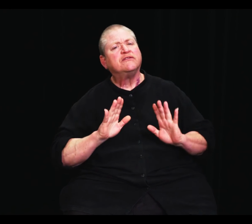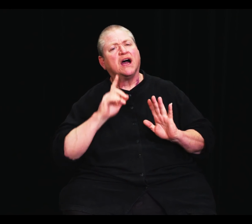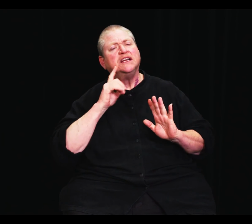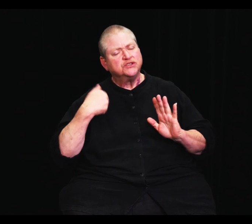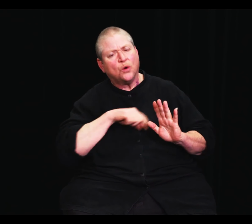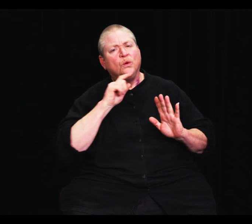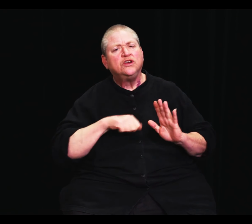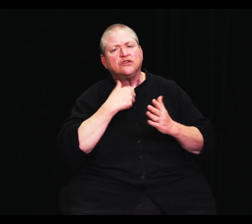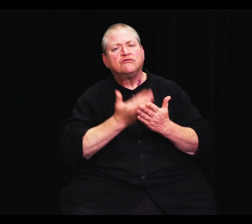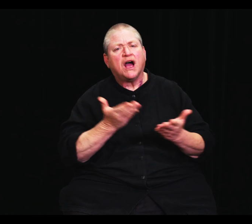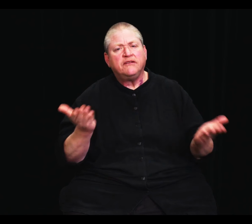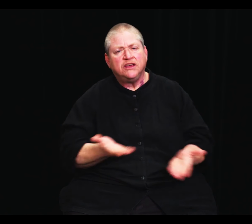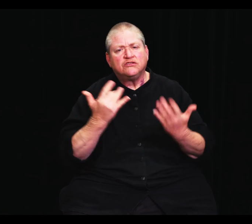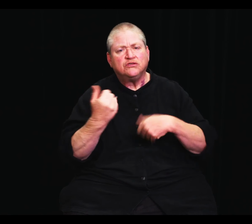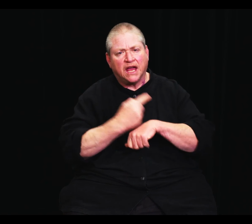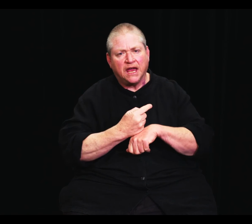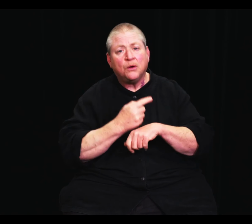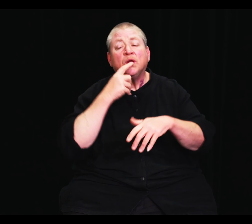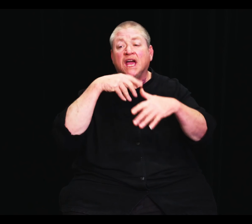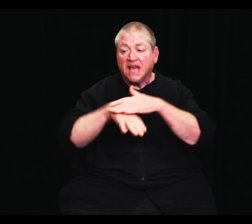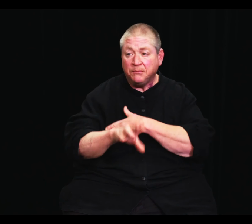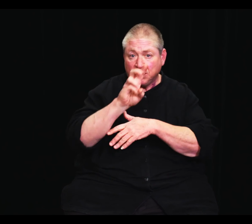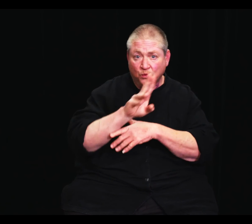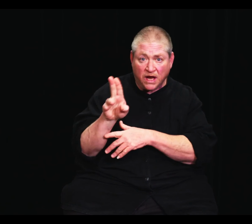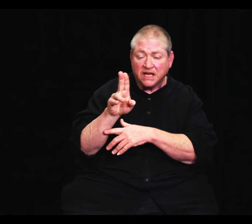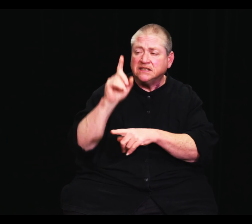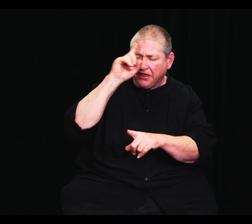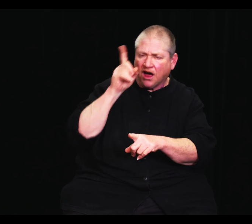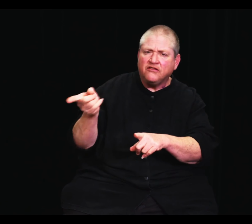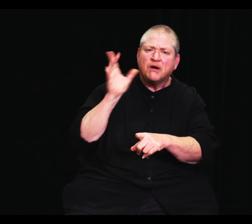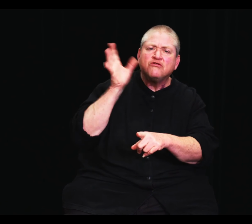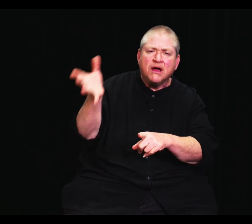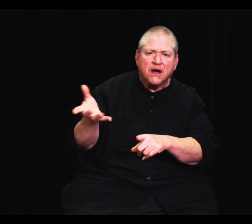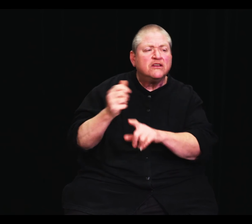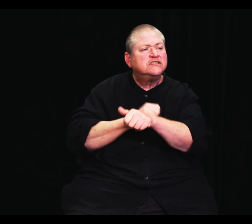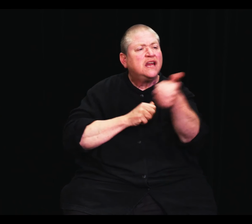I tell you this story because we should never forget the people who sacrificed so we could be here today.